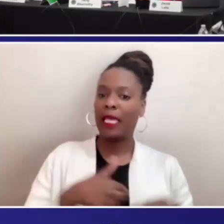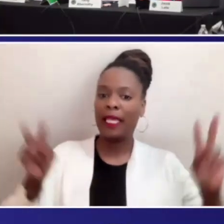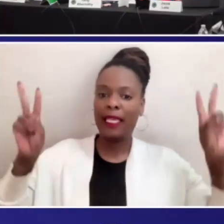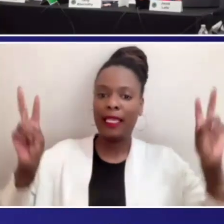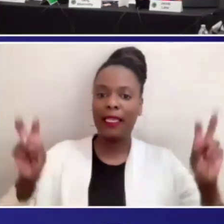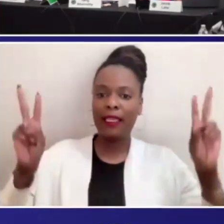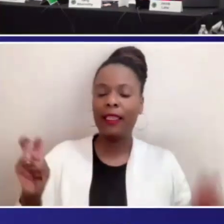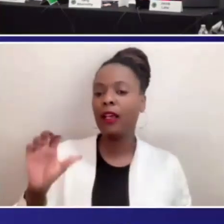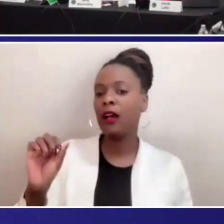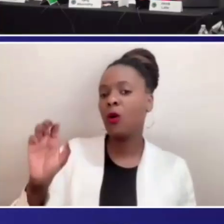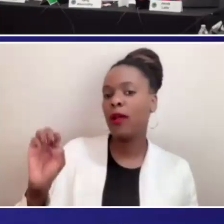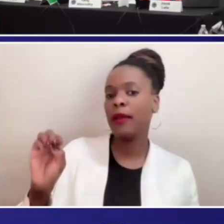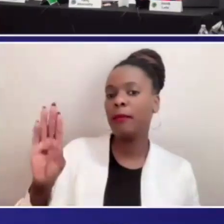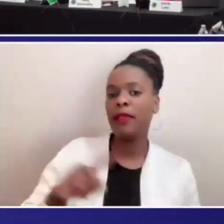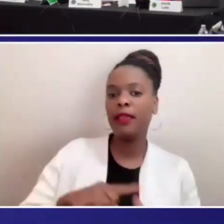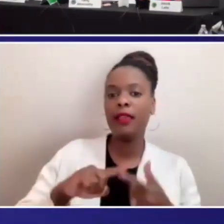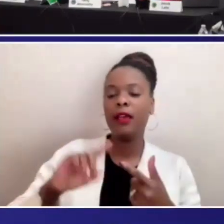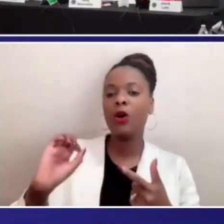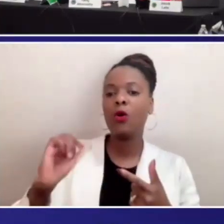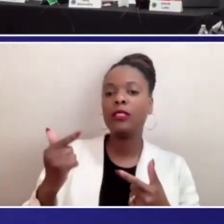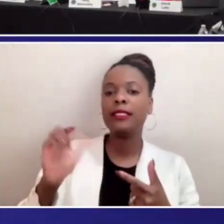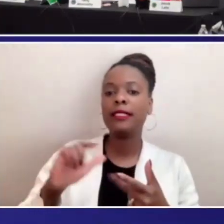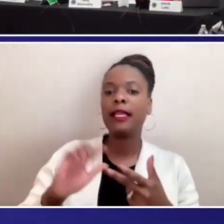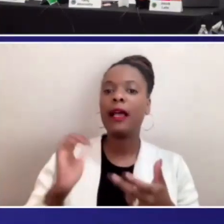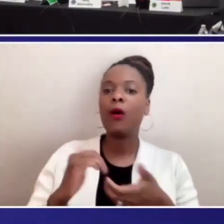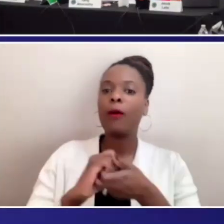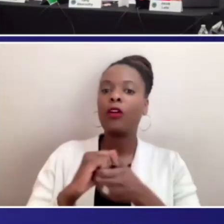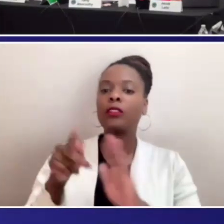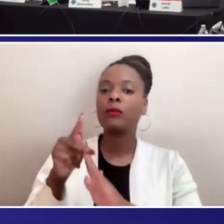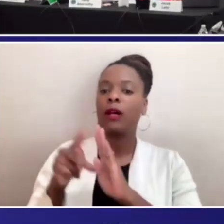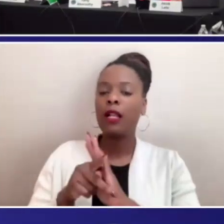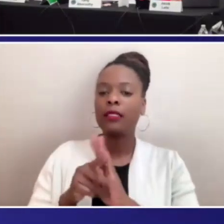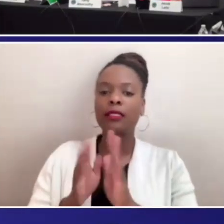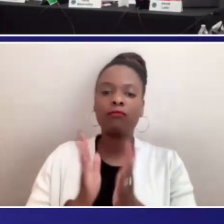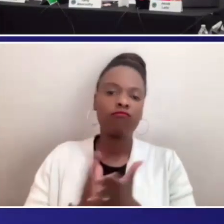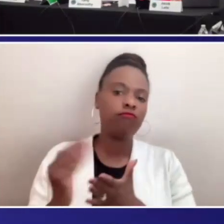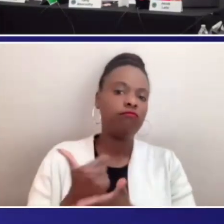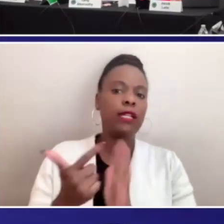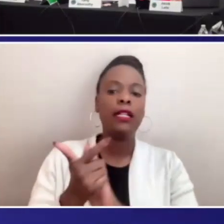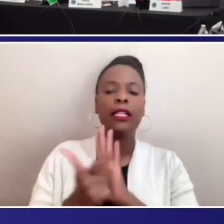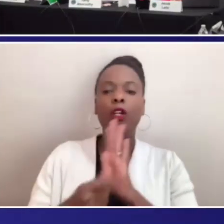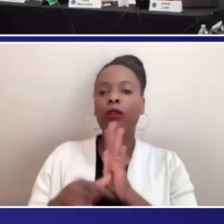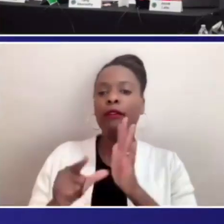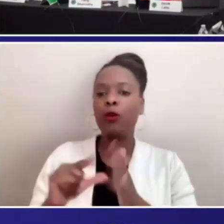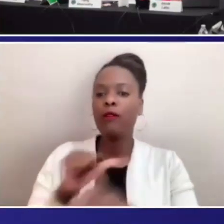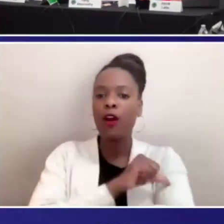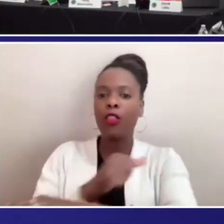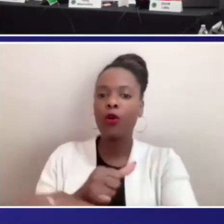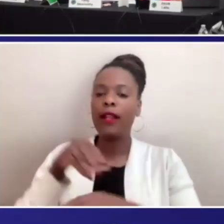OGC, and our partners within policy, do a comprehensive legal review of our authority throughout the process. So we will continue to look at it and make sure